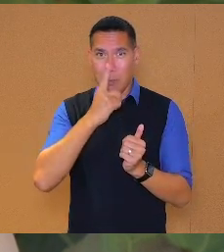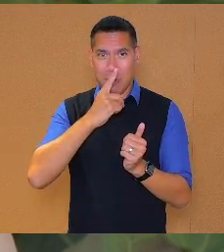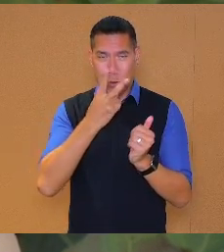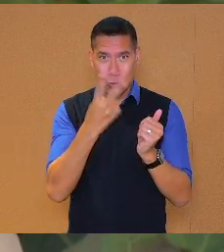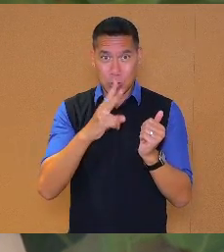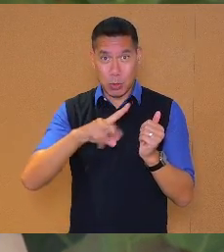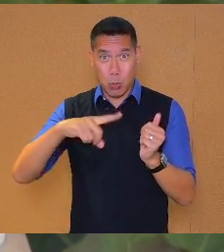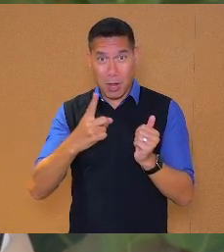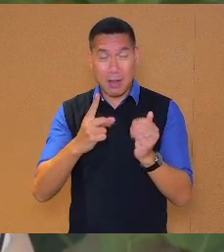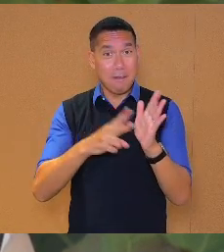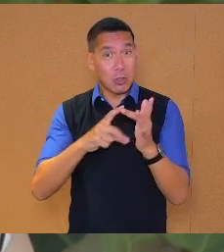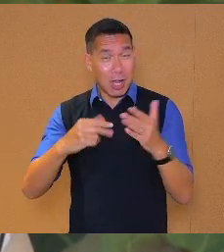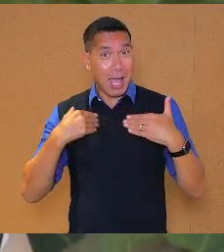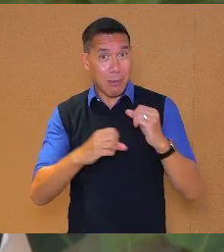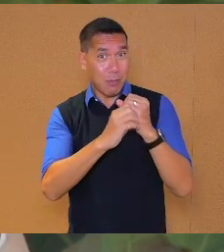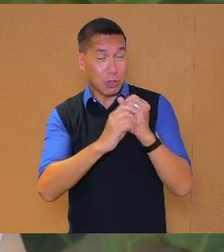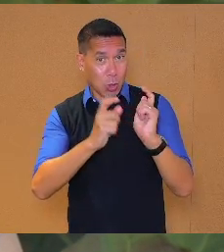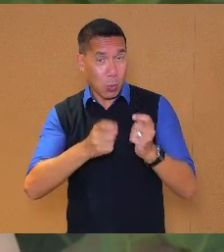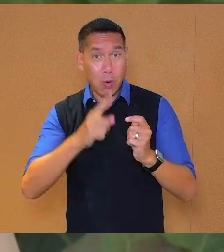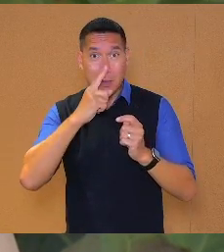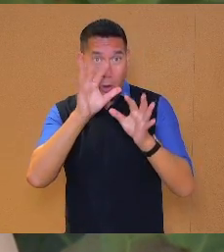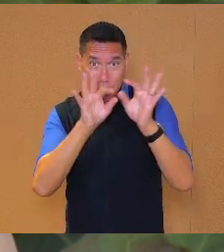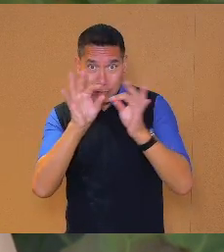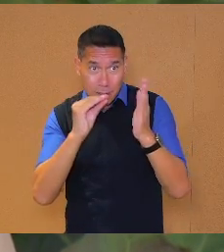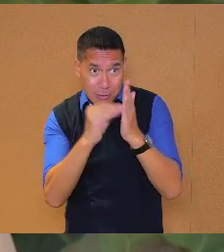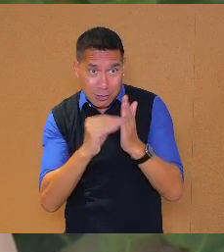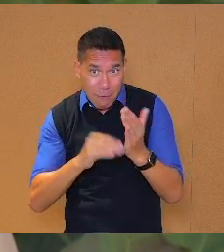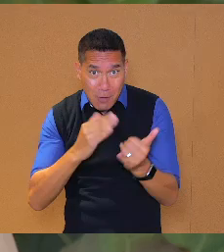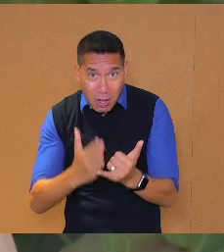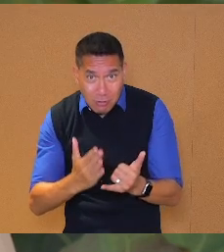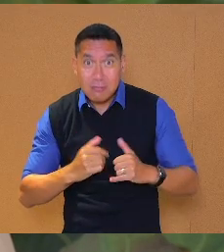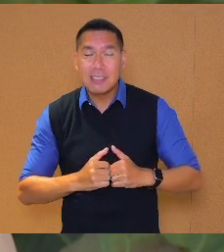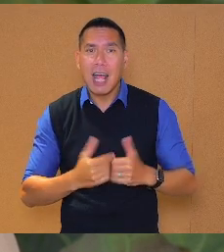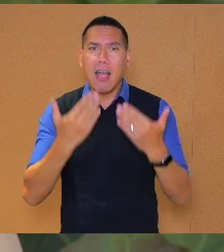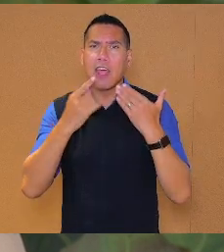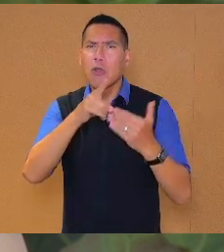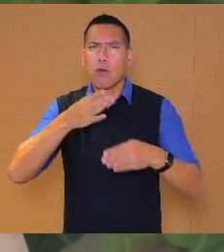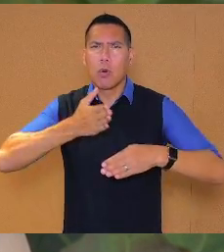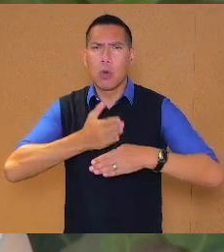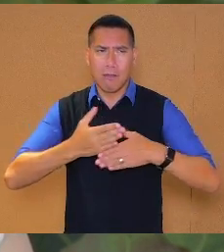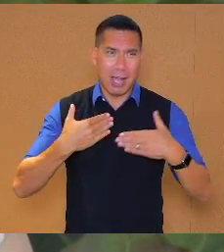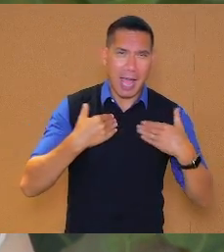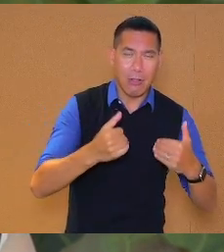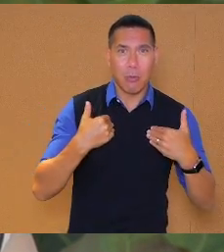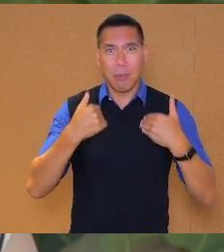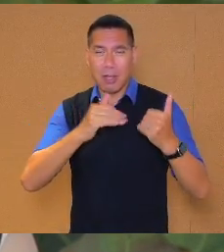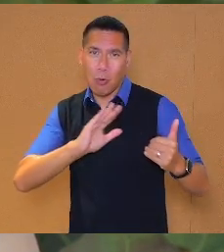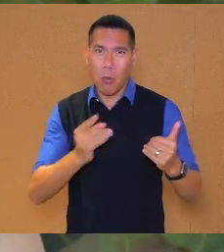of 2021 Victorian Health Promotion Awards finalists and thank you for your contributions to the health and